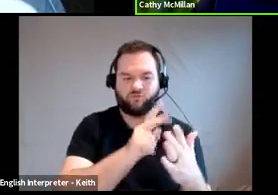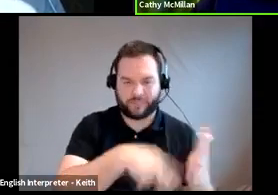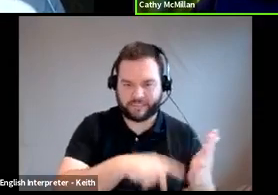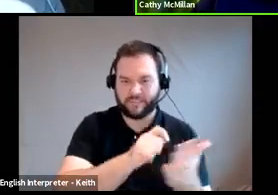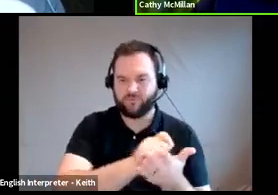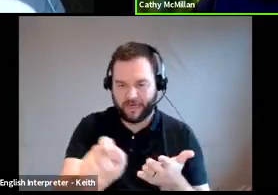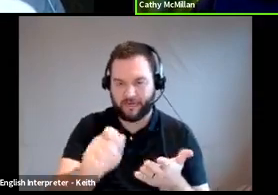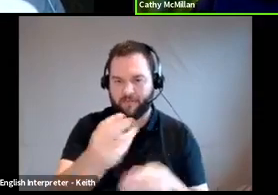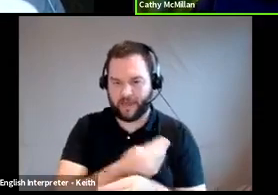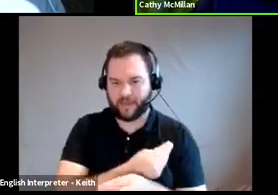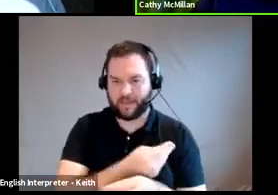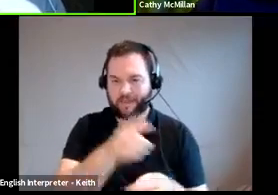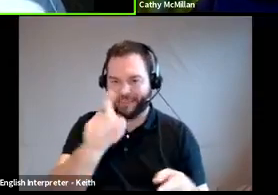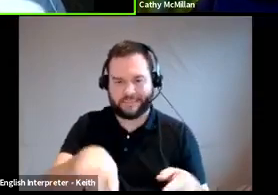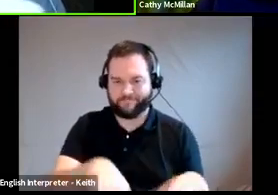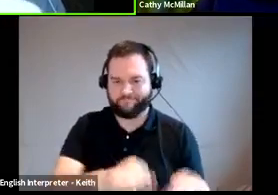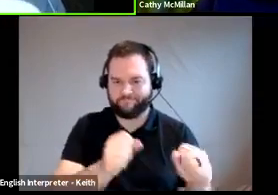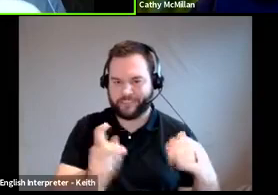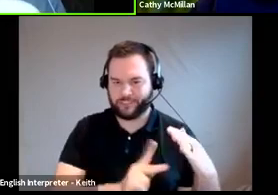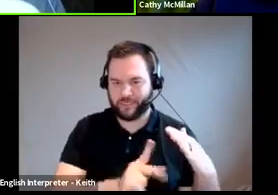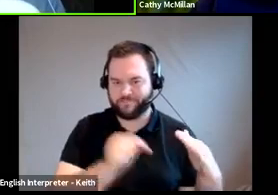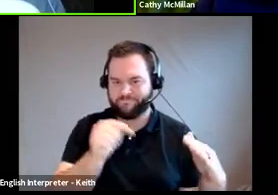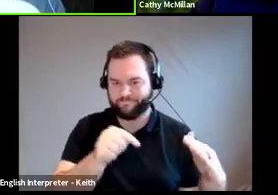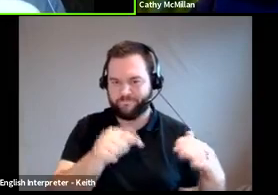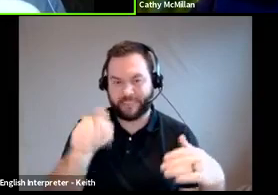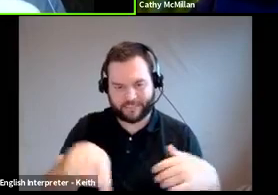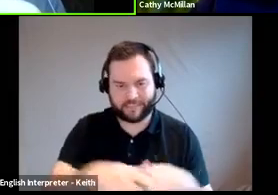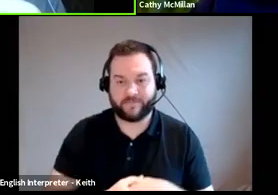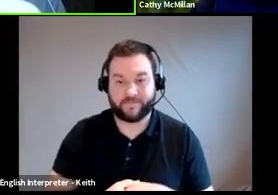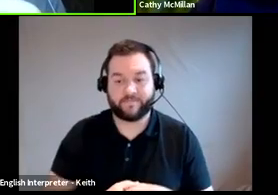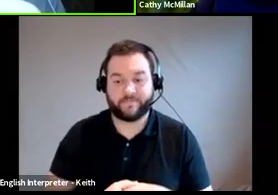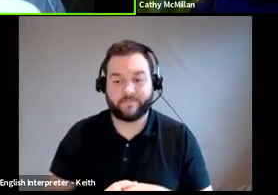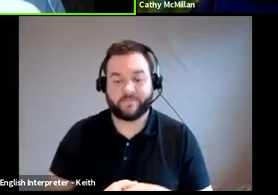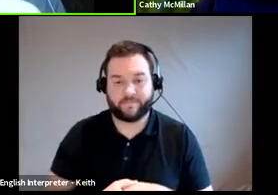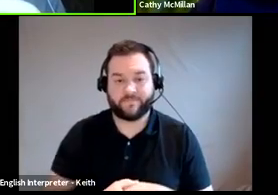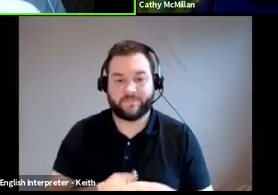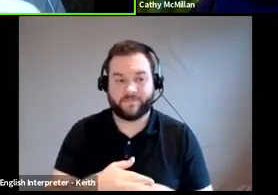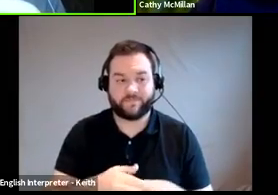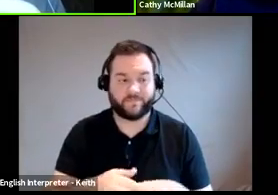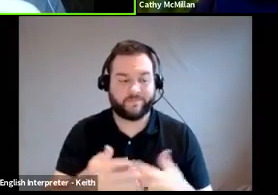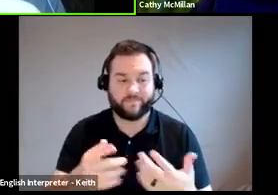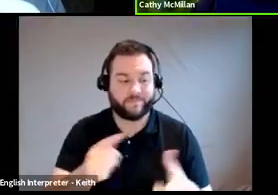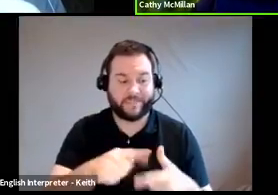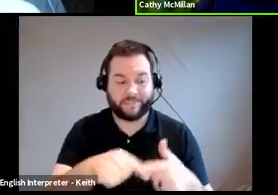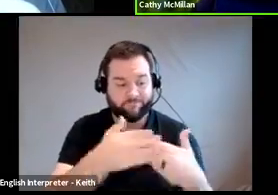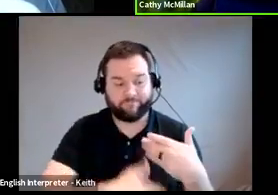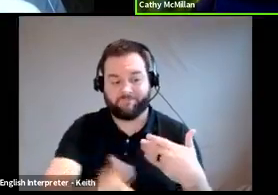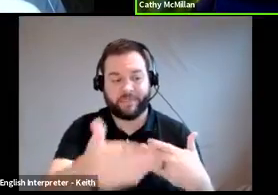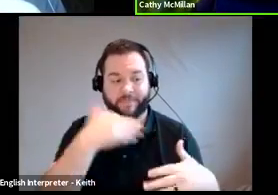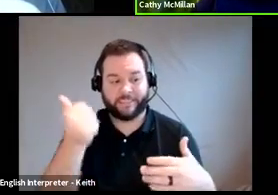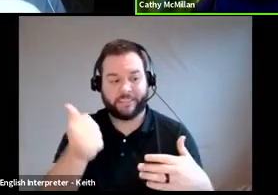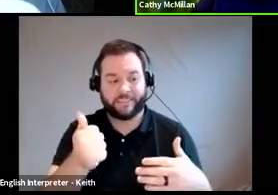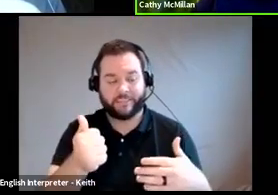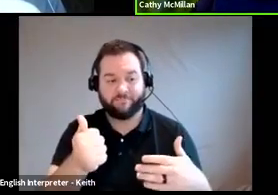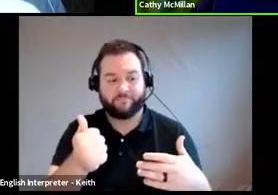arten arten for reading. Right arten for reading, writing, and math issues. Yeah, exactly Yeah, exactly. to get the best results to get the best results for